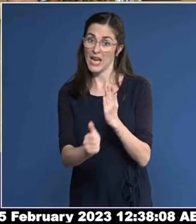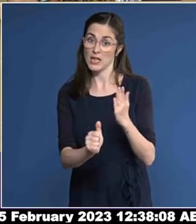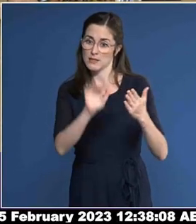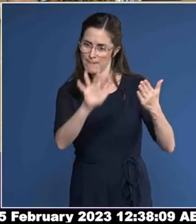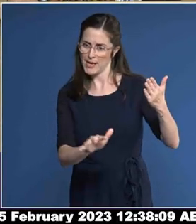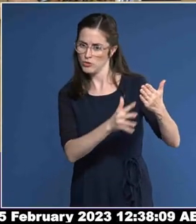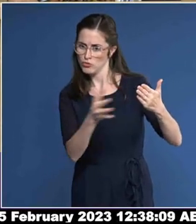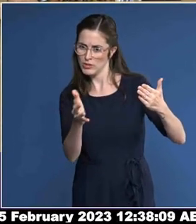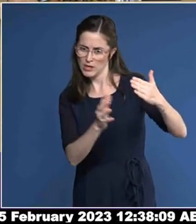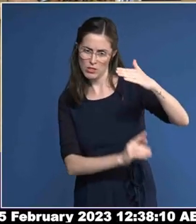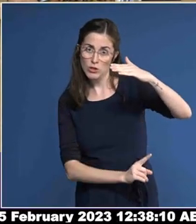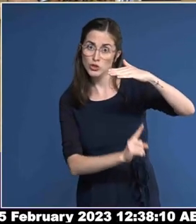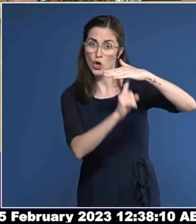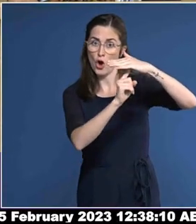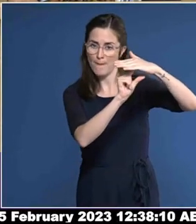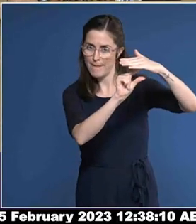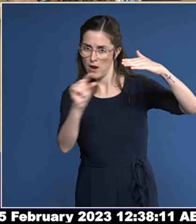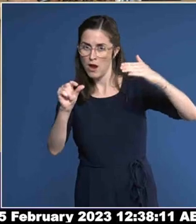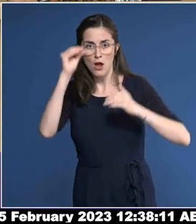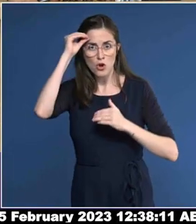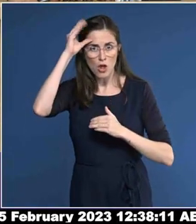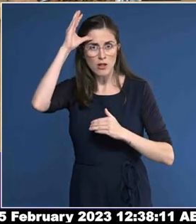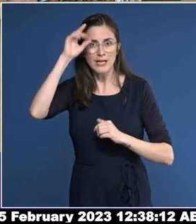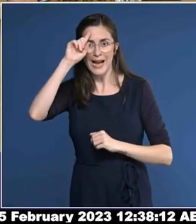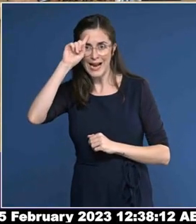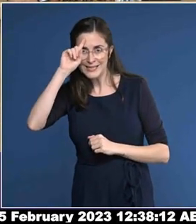understanding and appreciation of lived experience and carer voice and the disability